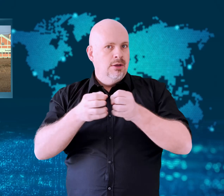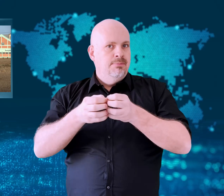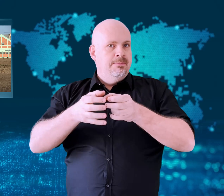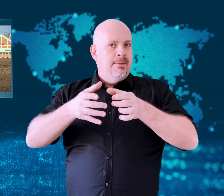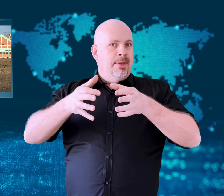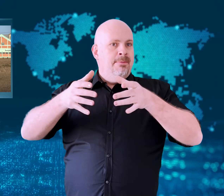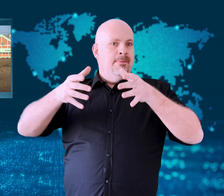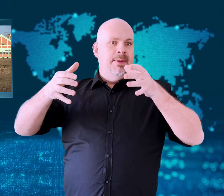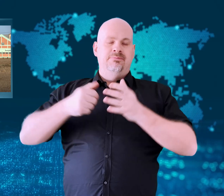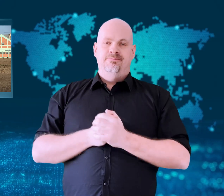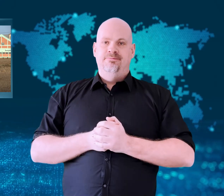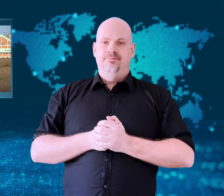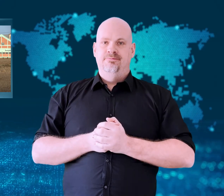On Wednesday,